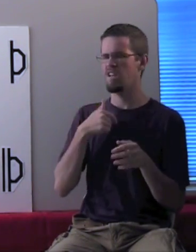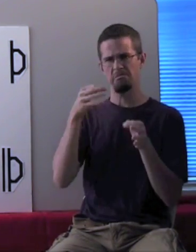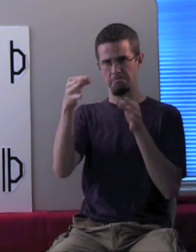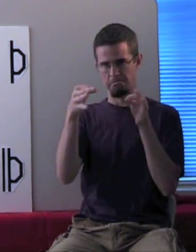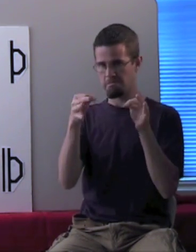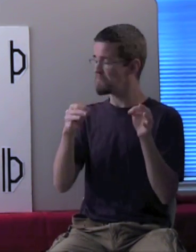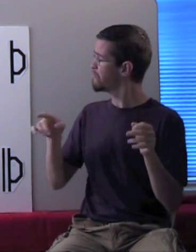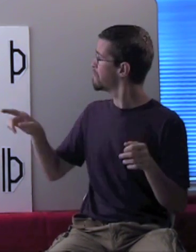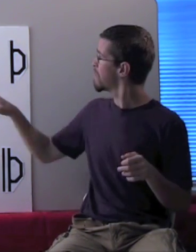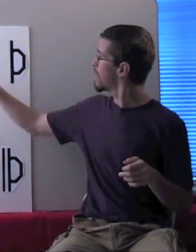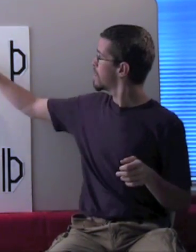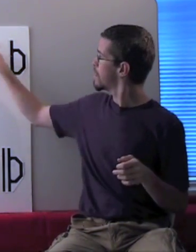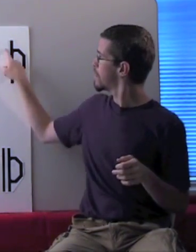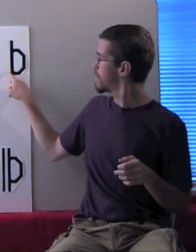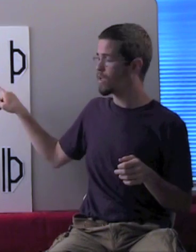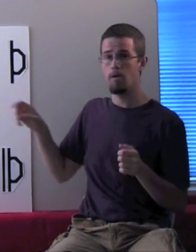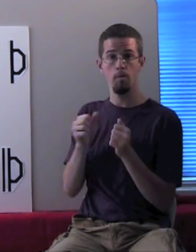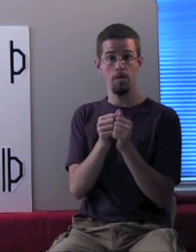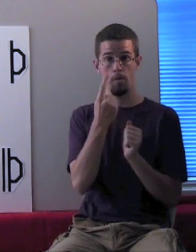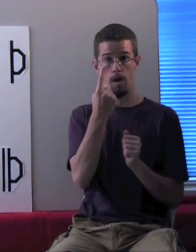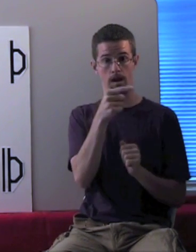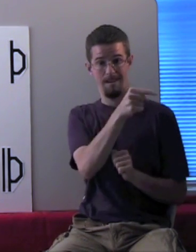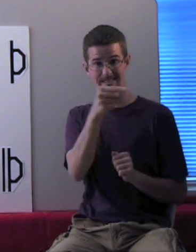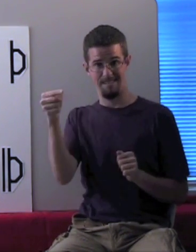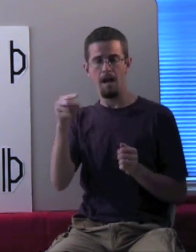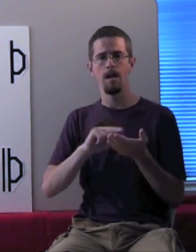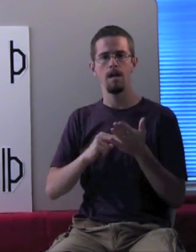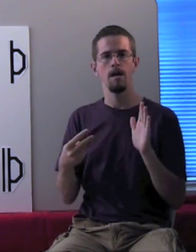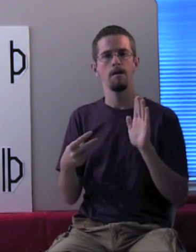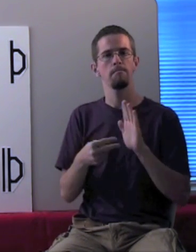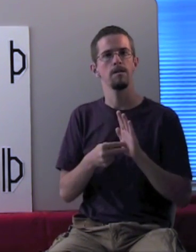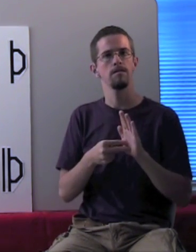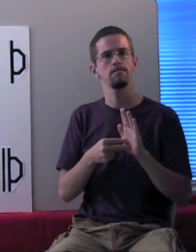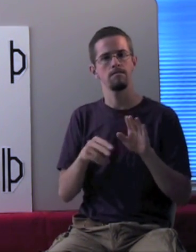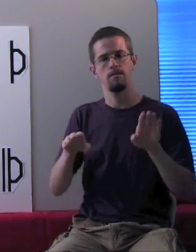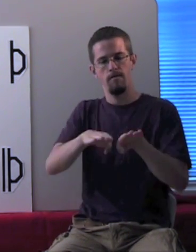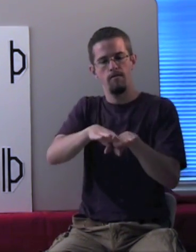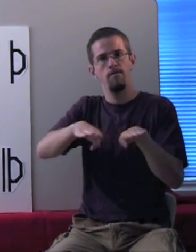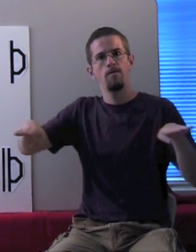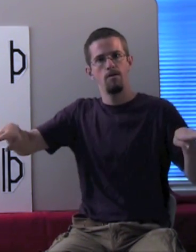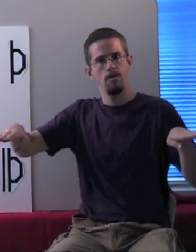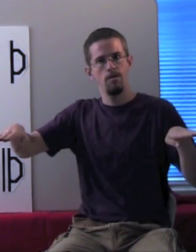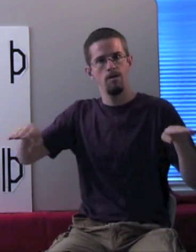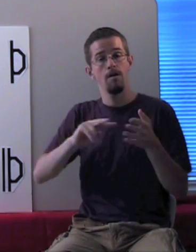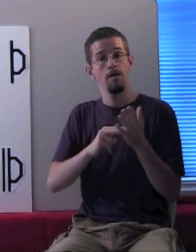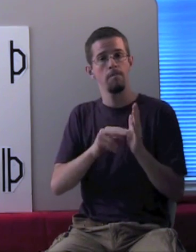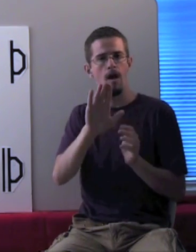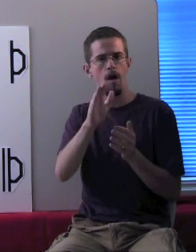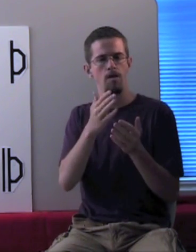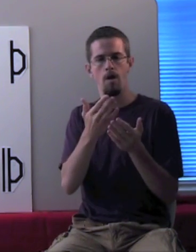So I will explain how to read them. These symbols with one straight line represent the floor.